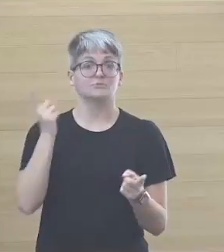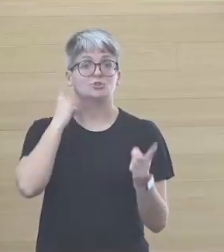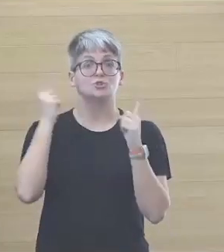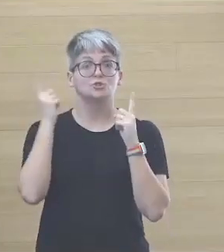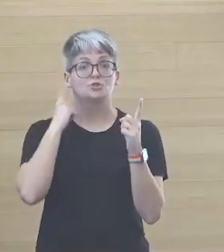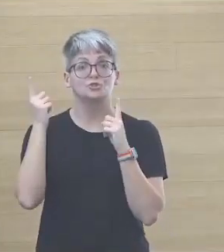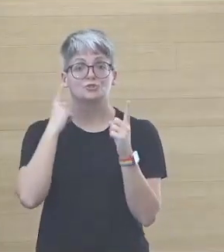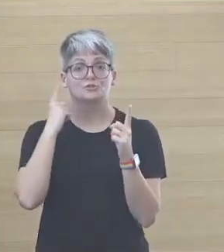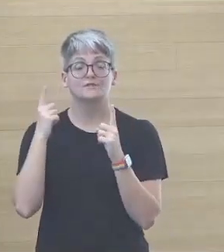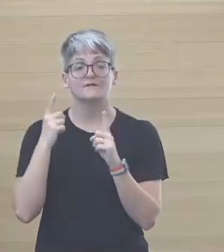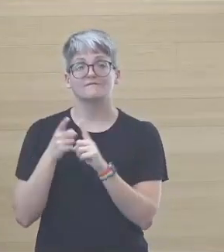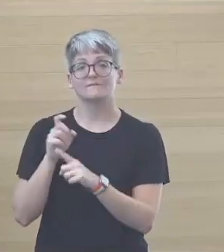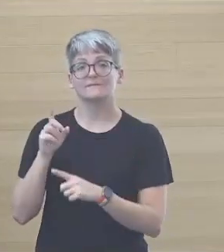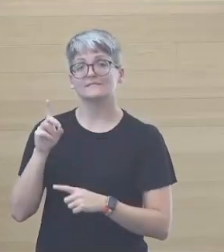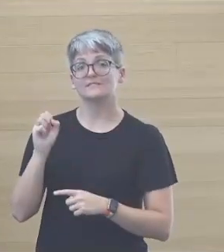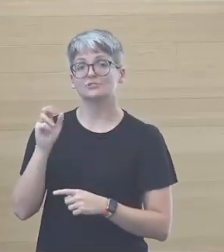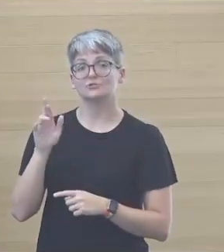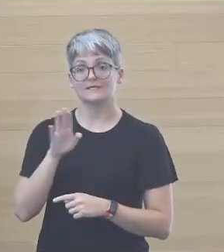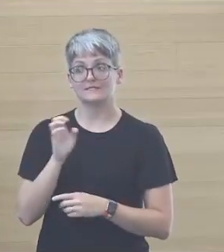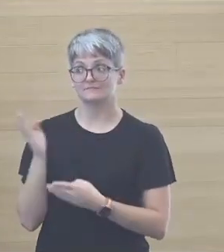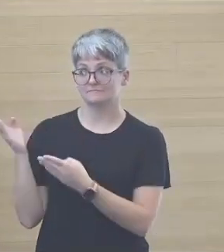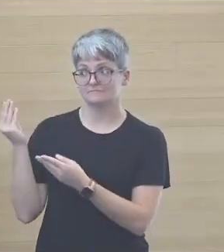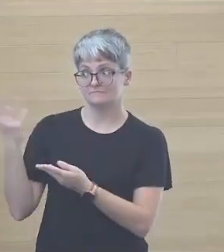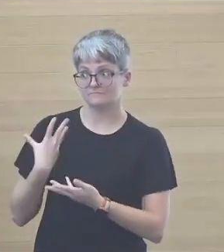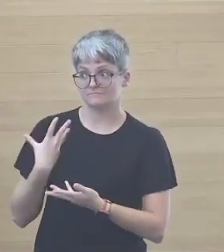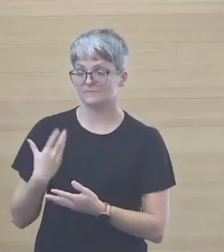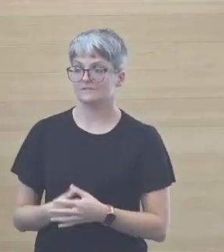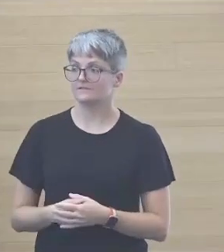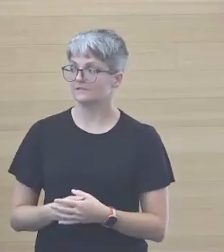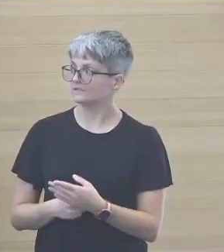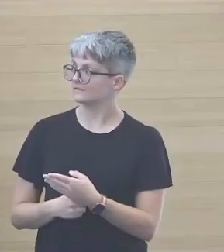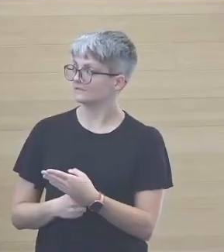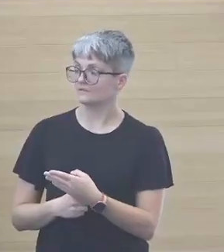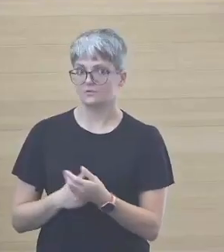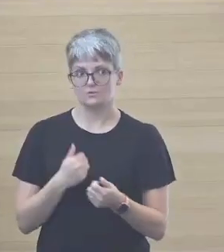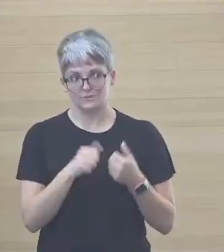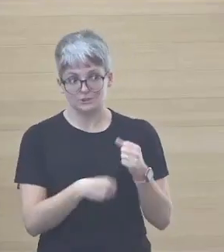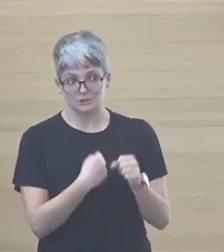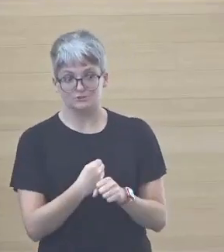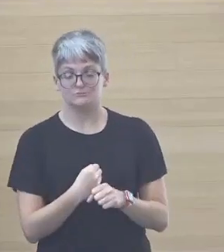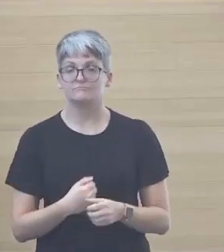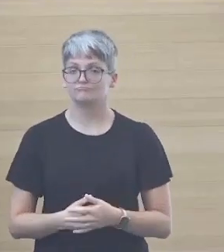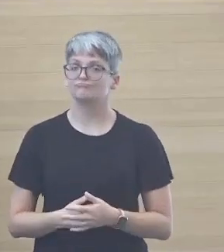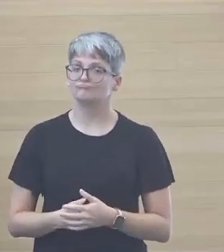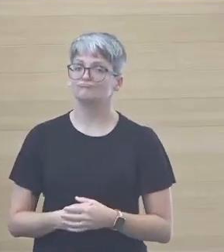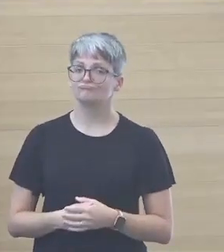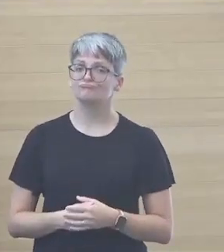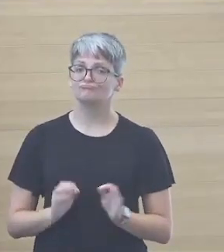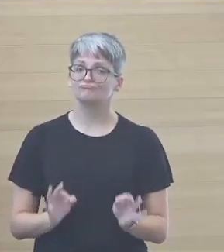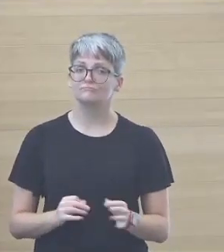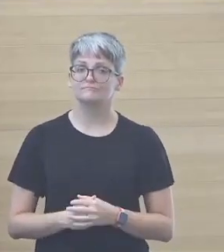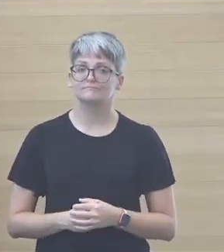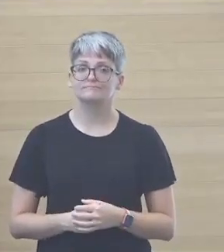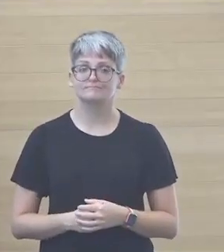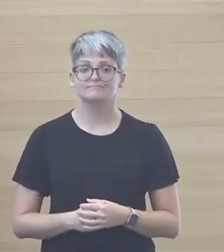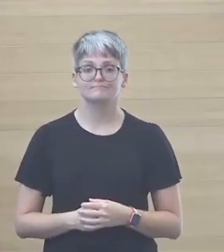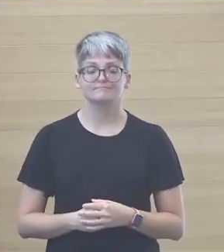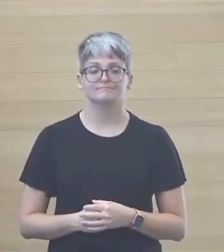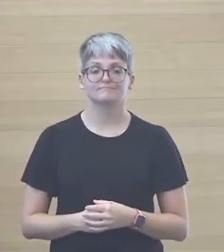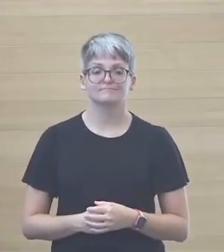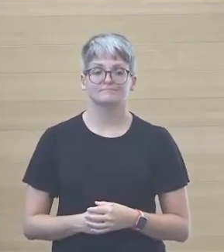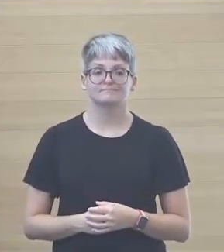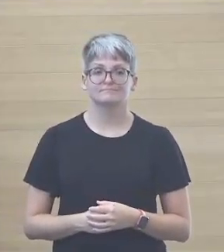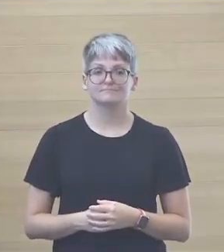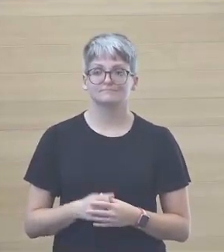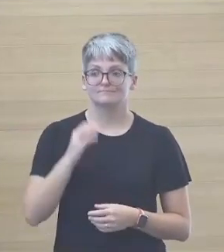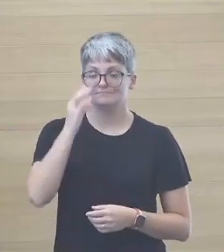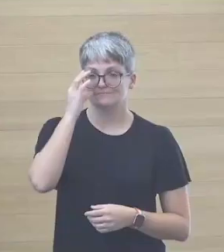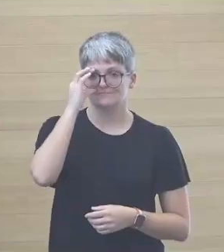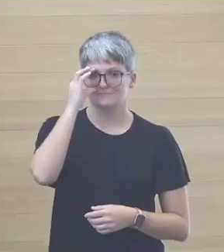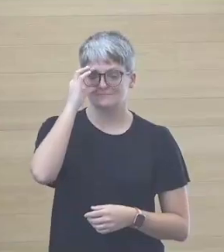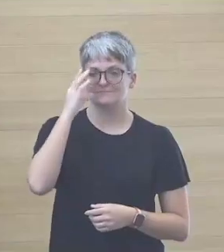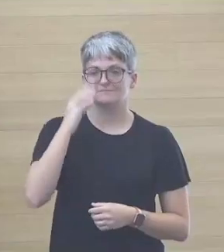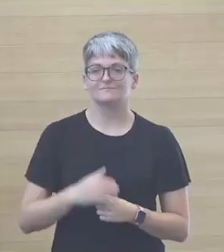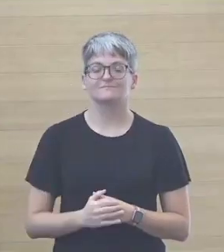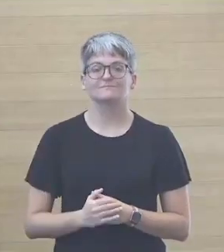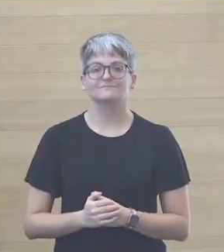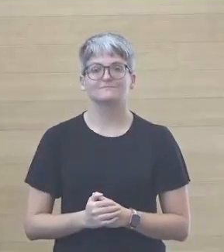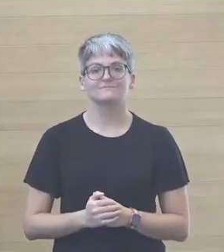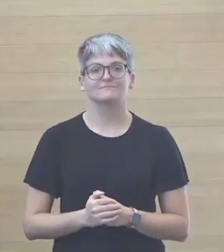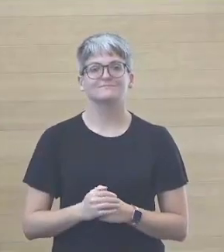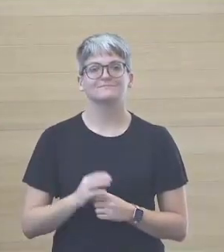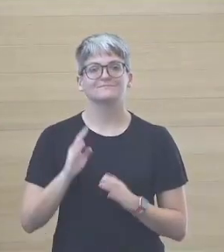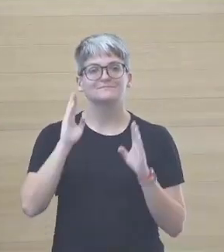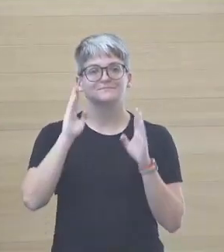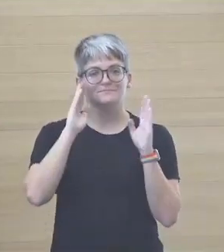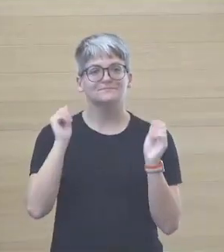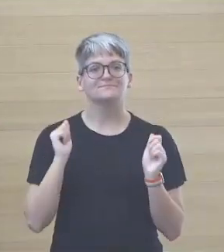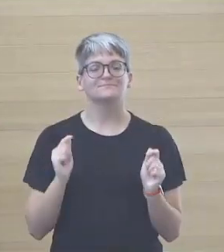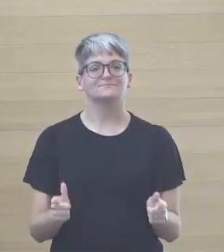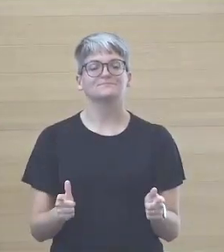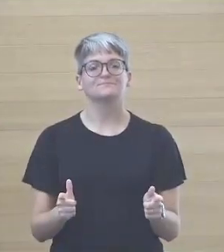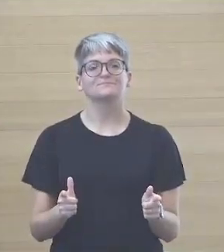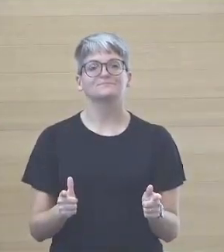Desiree.